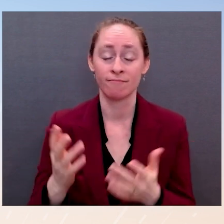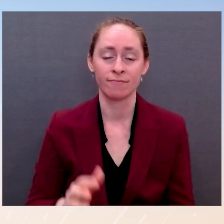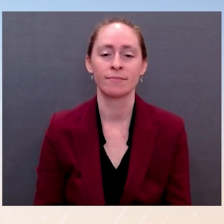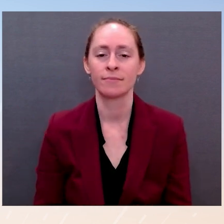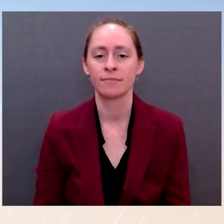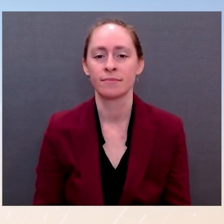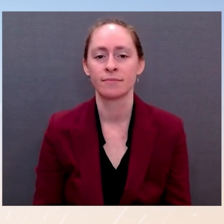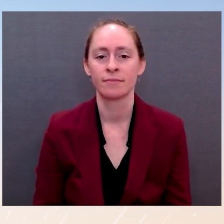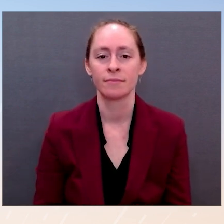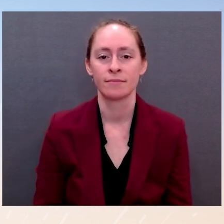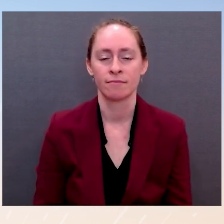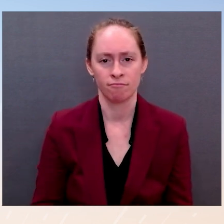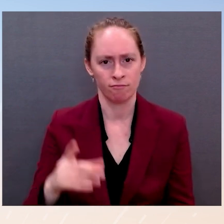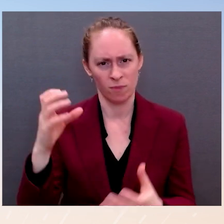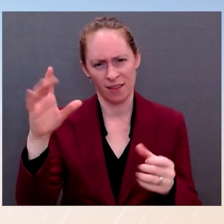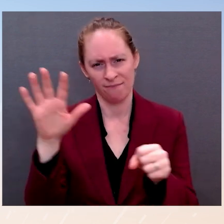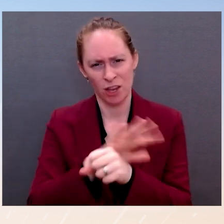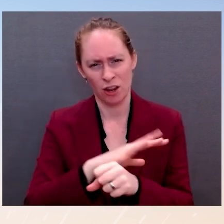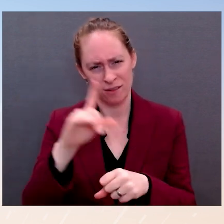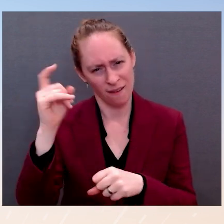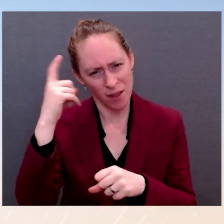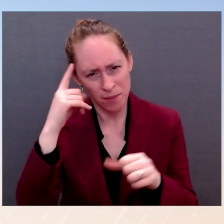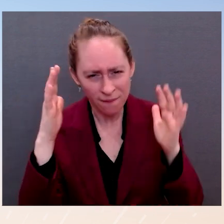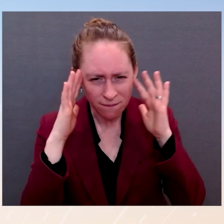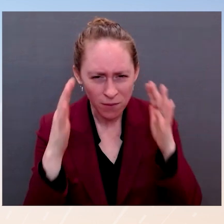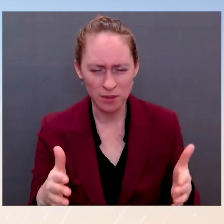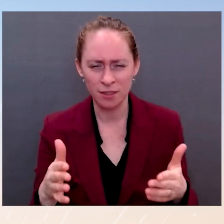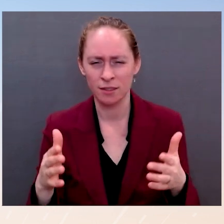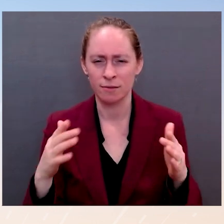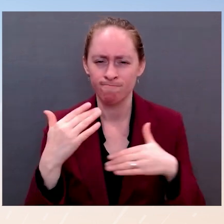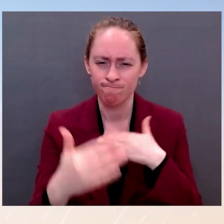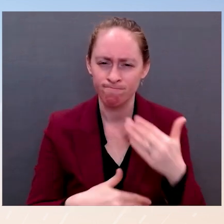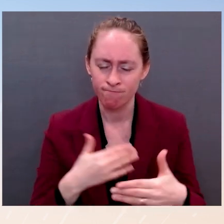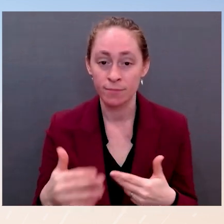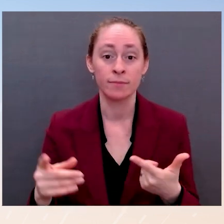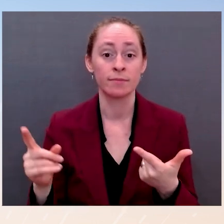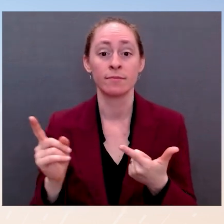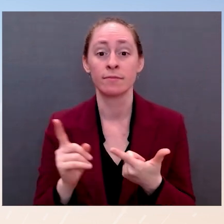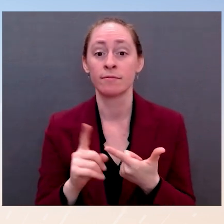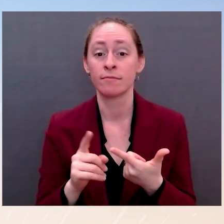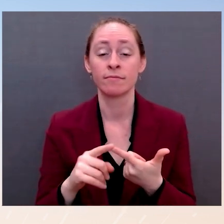Mobilizing the whole of government approach to ending cancer is not issuing a call to action